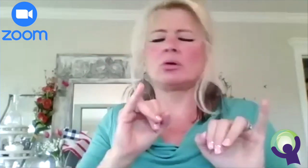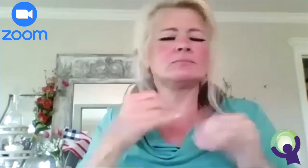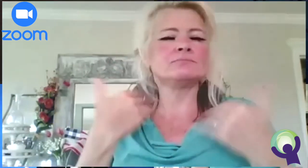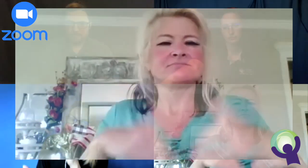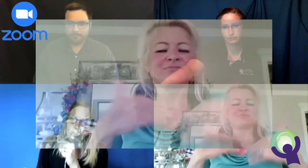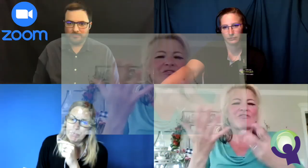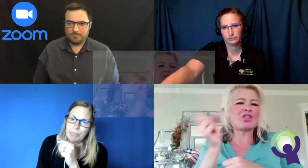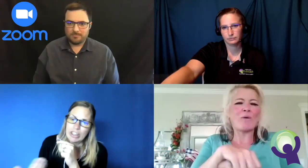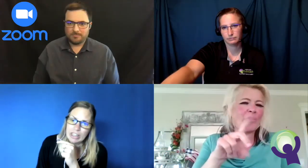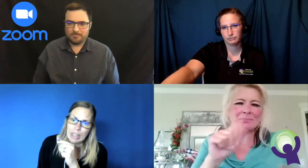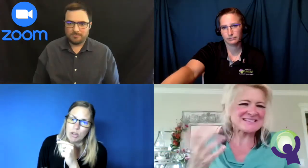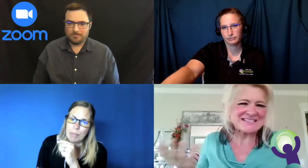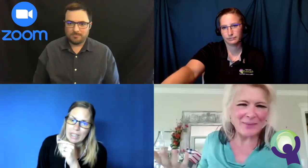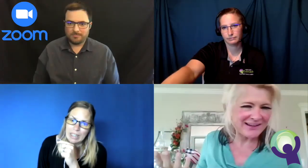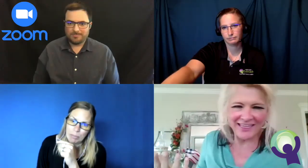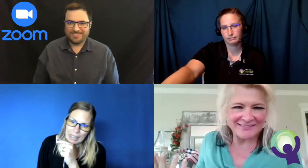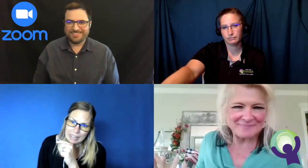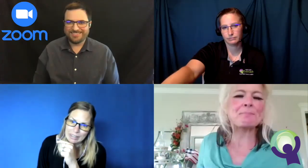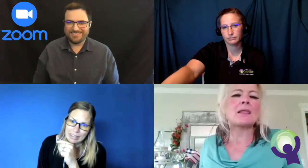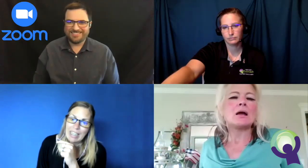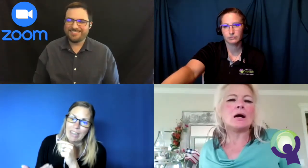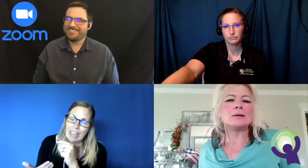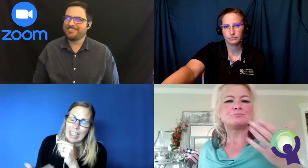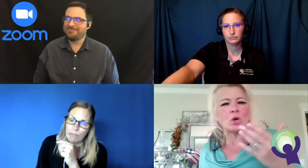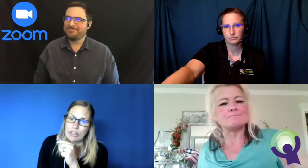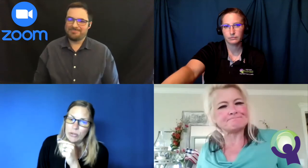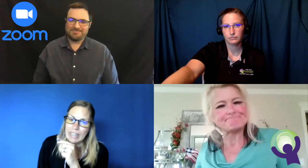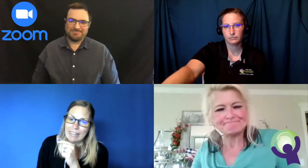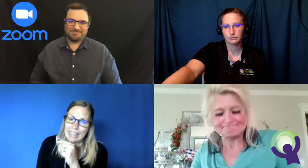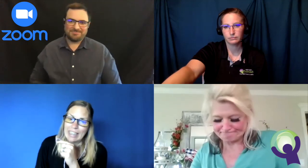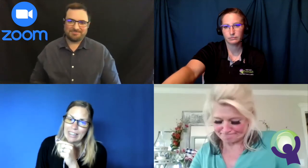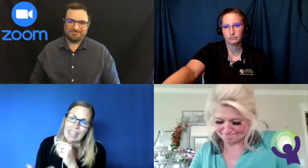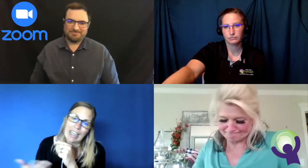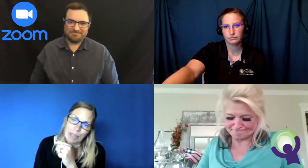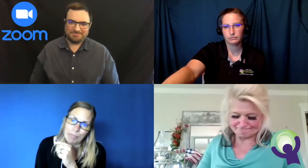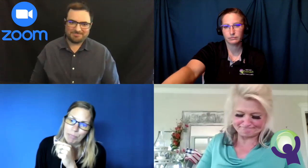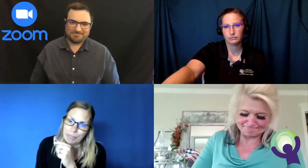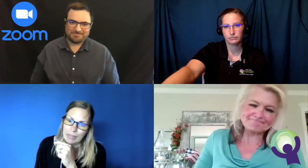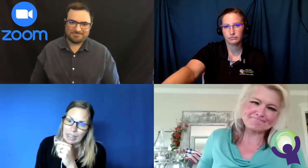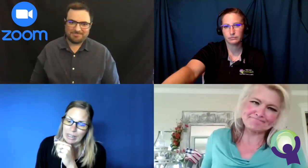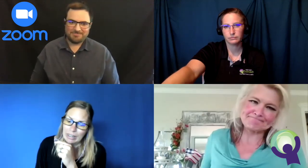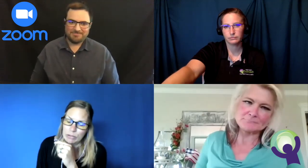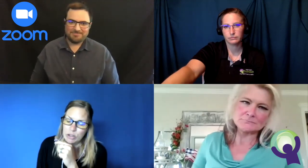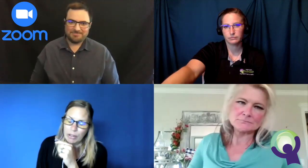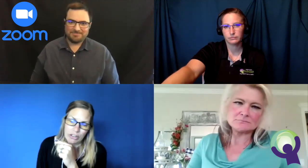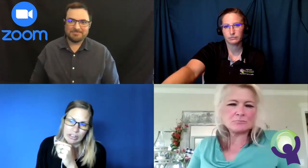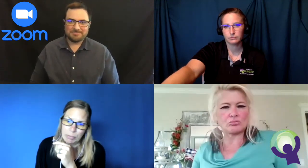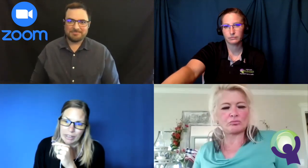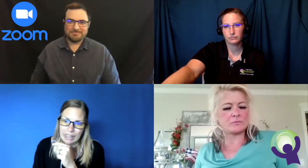so just teaching them to be independent. If we do that they can outsmart the disability.